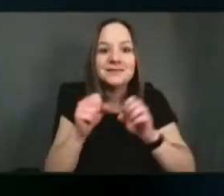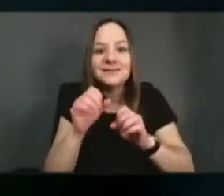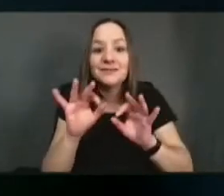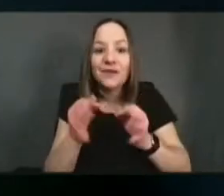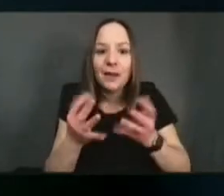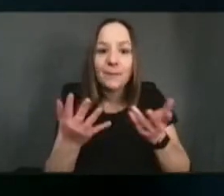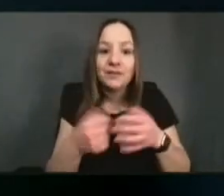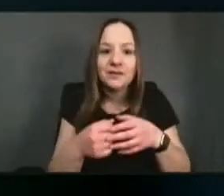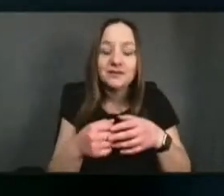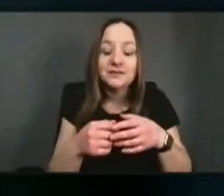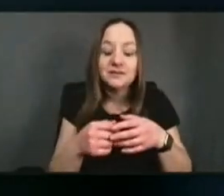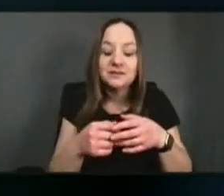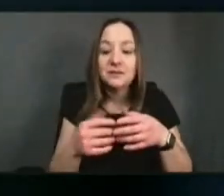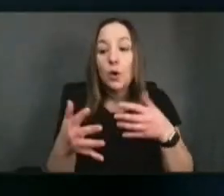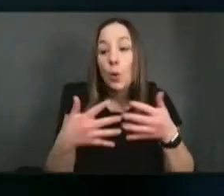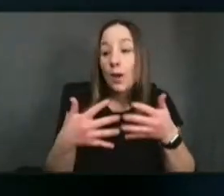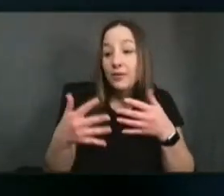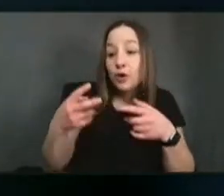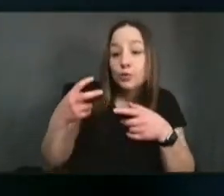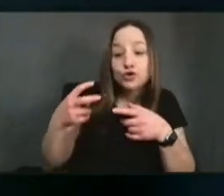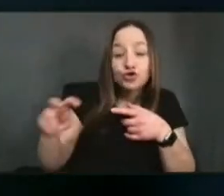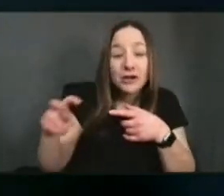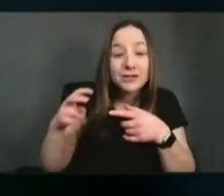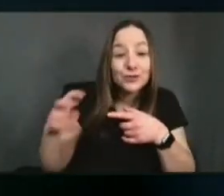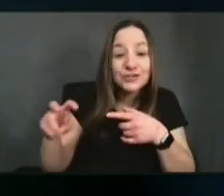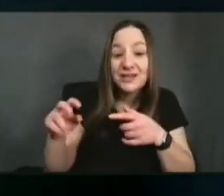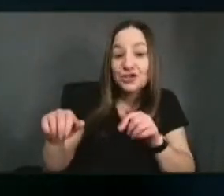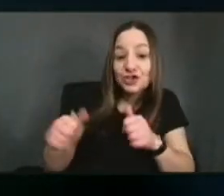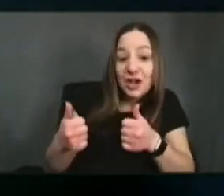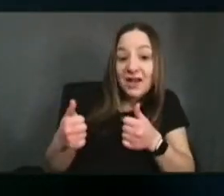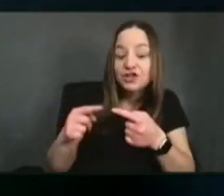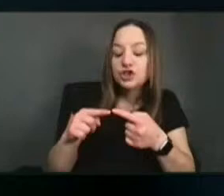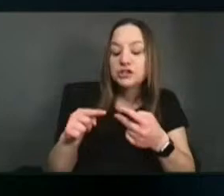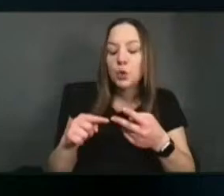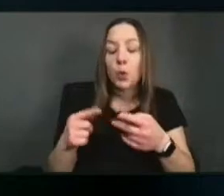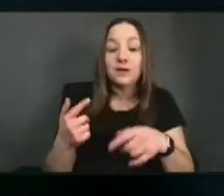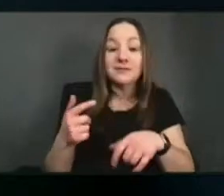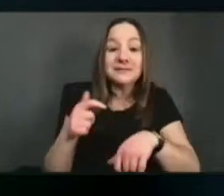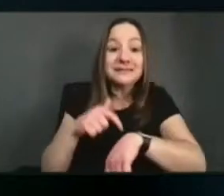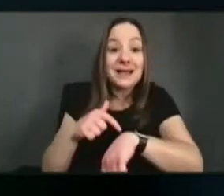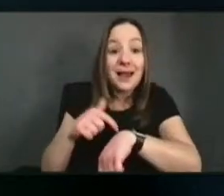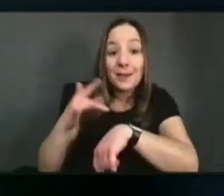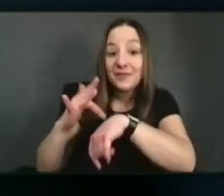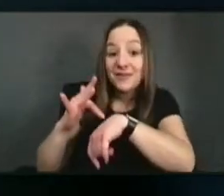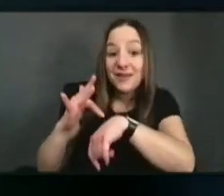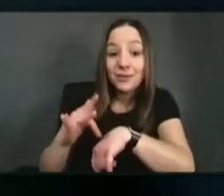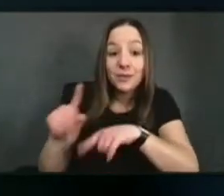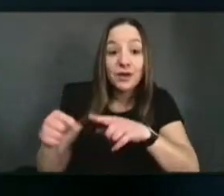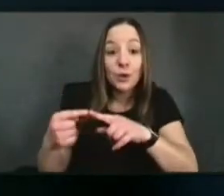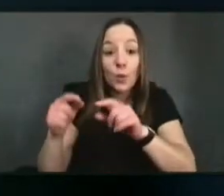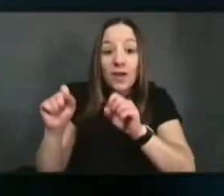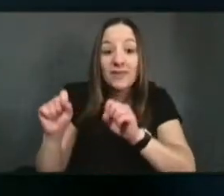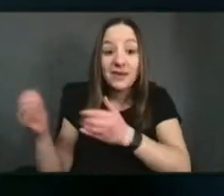vaccinations. Whether there were challenges with transportation,